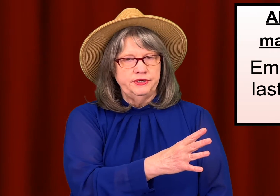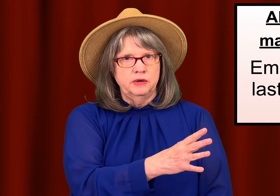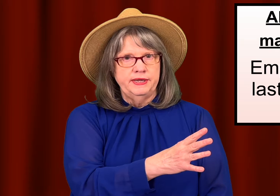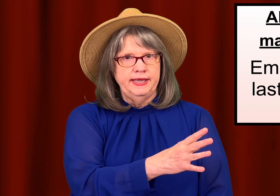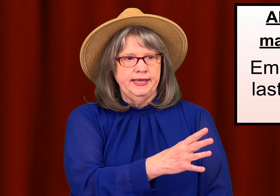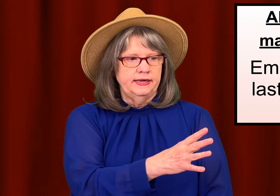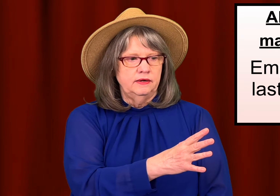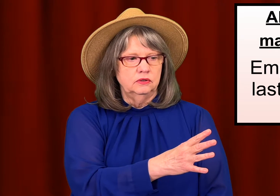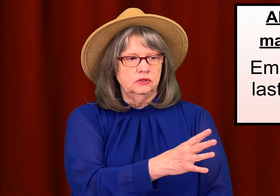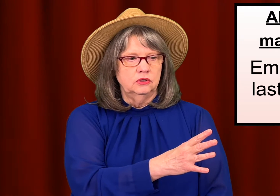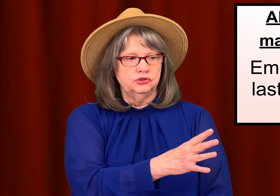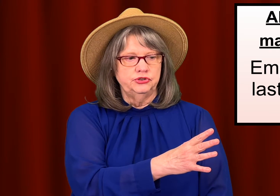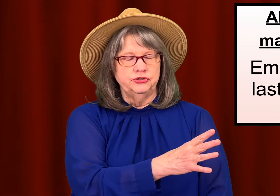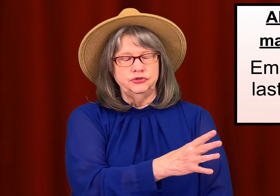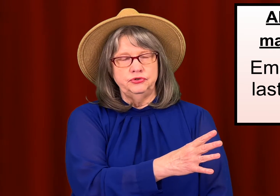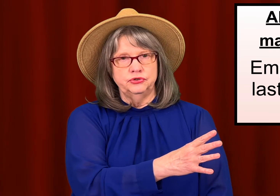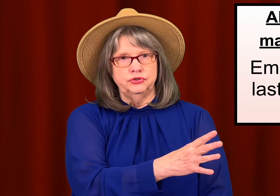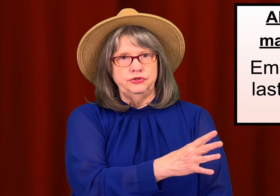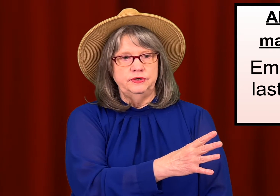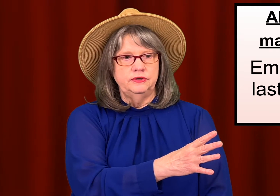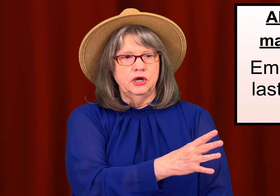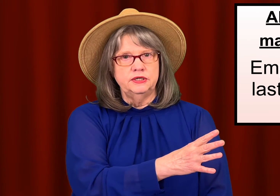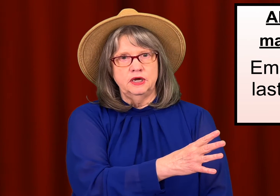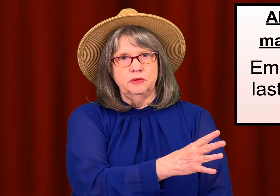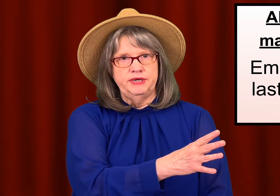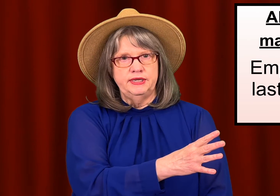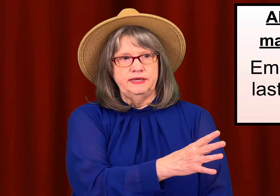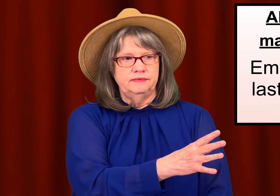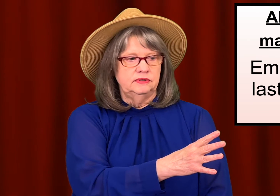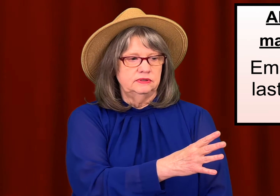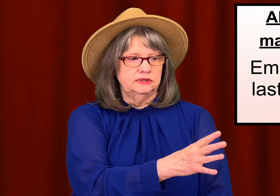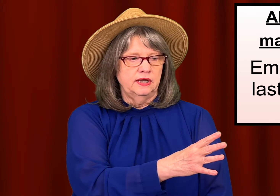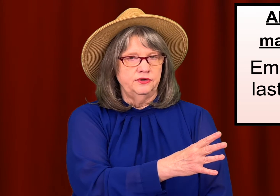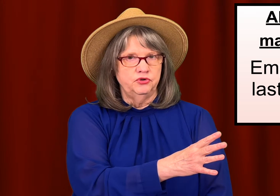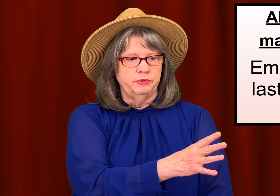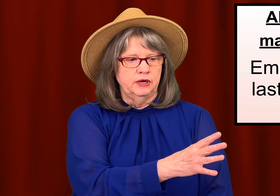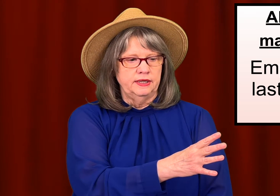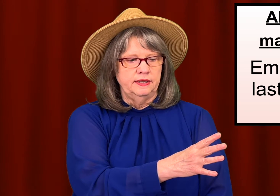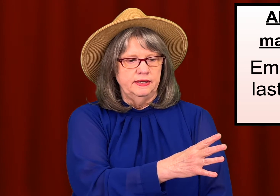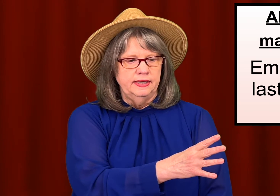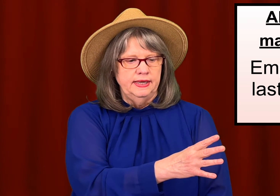dominant hand close to your non-dominant side of your body.